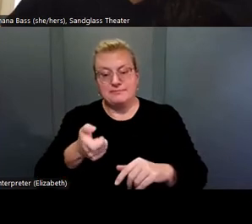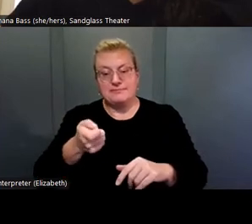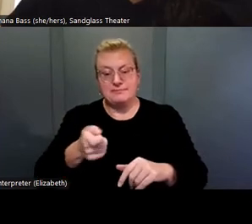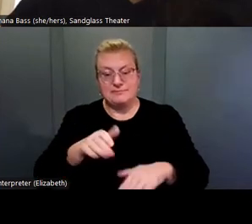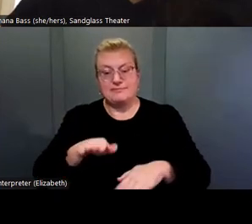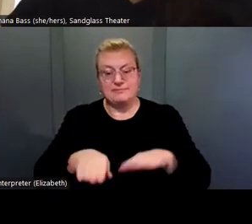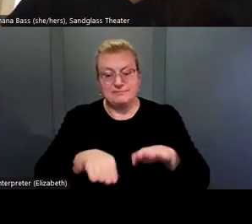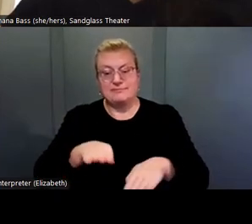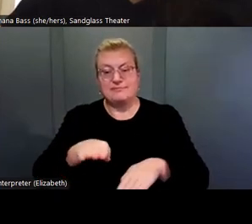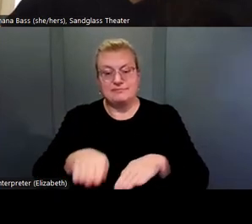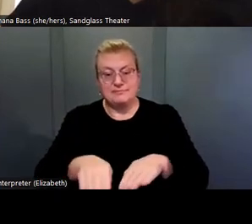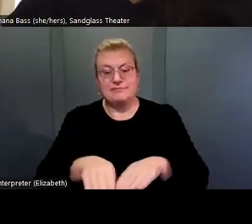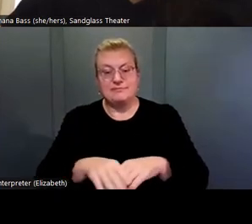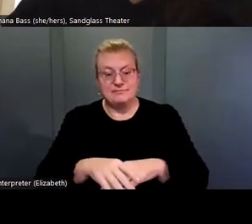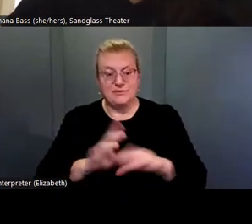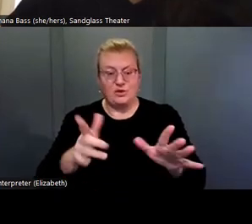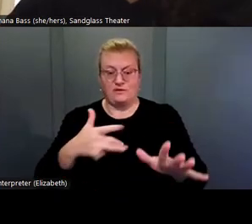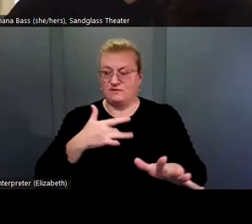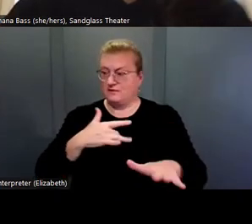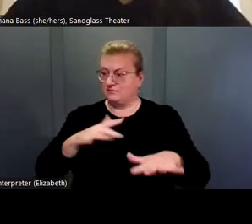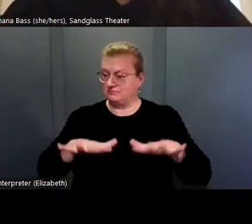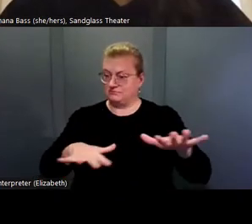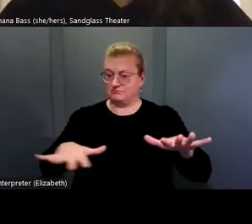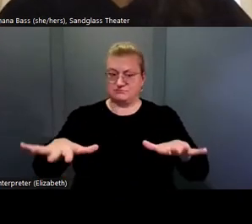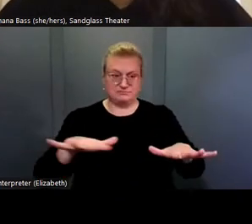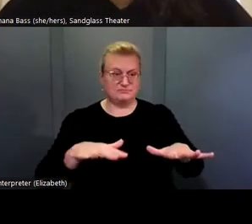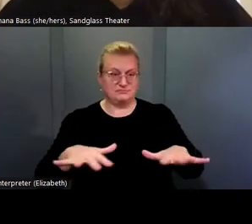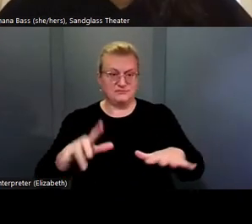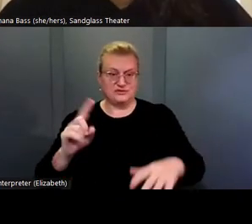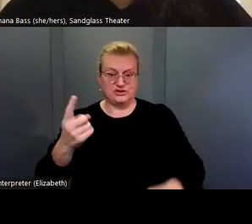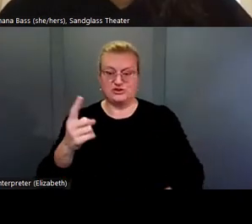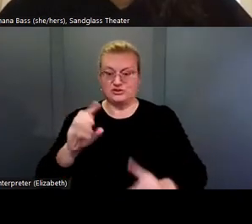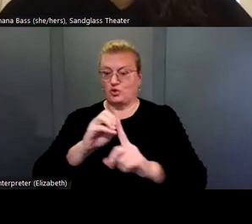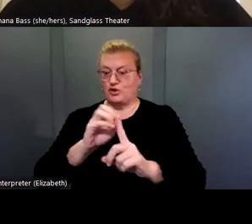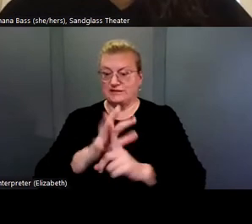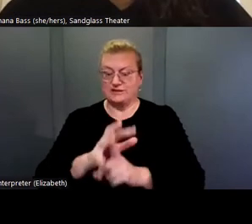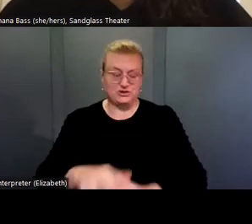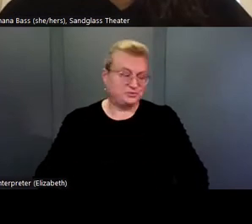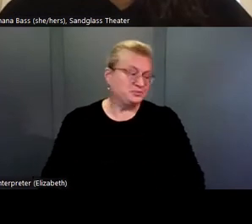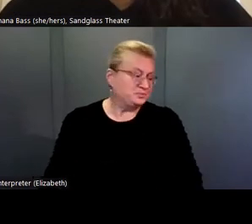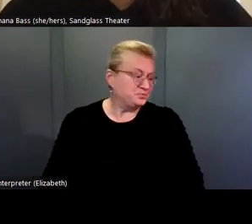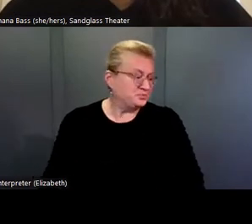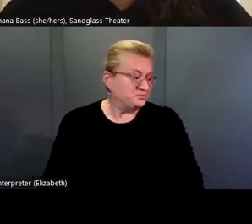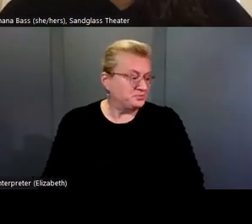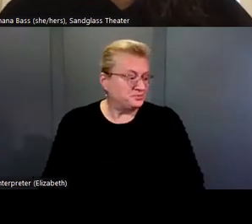Orient yourself first is my suggestion. Great.